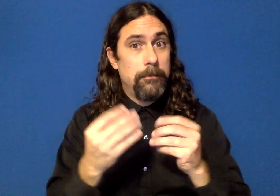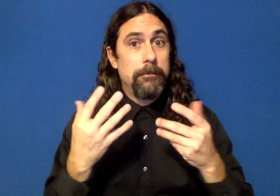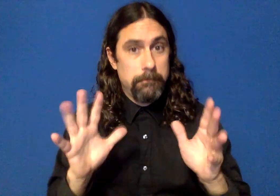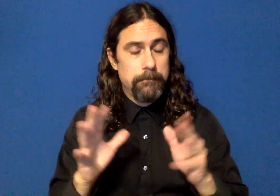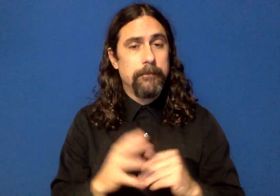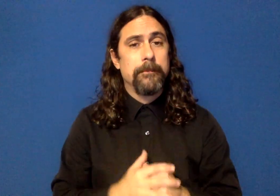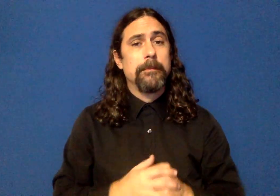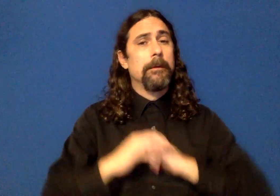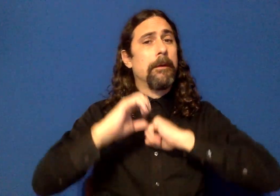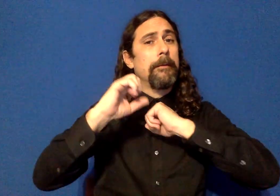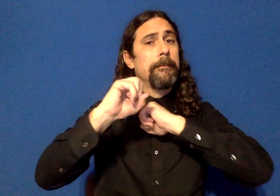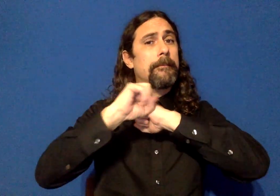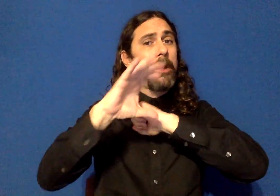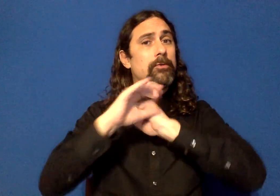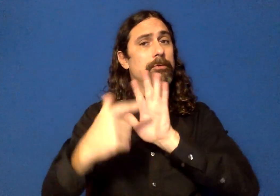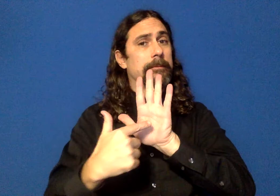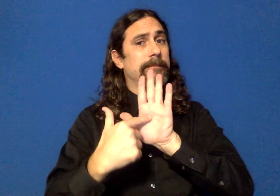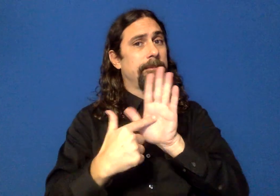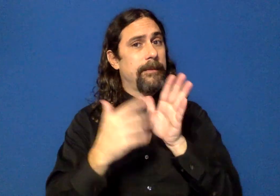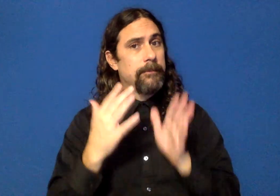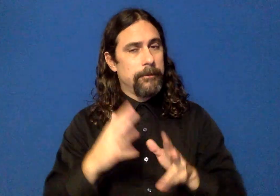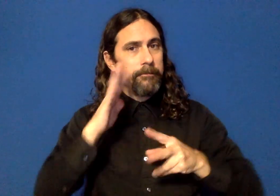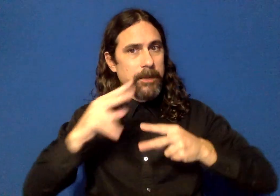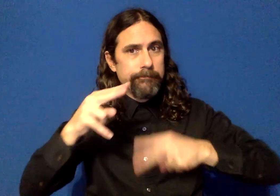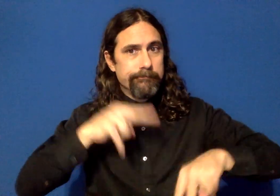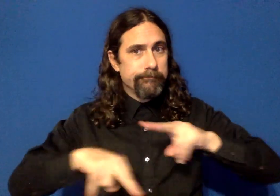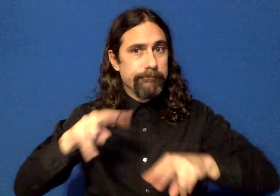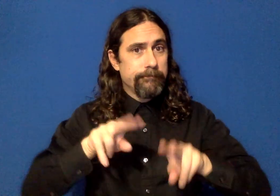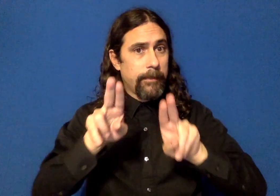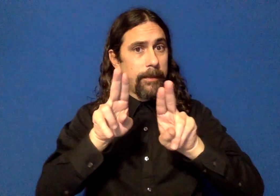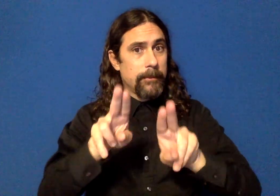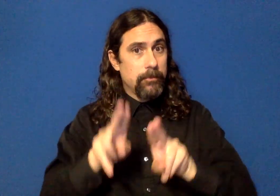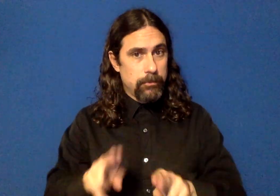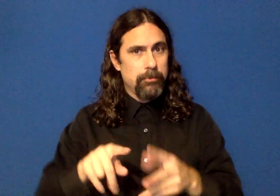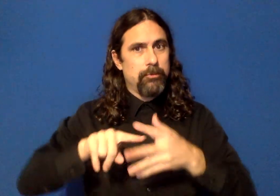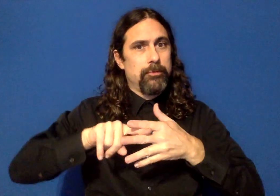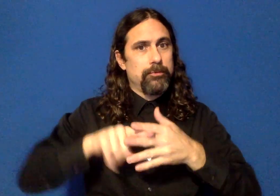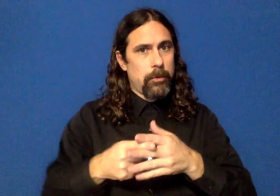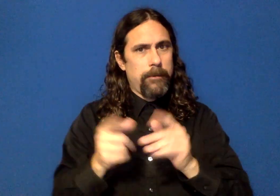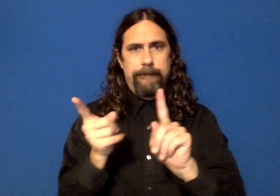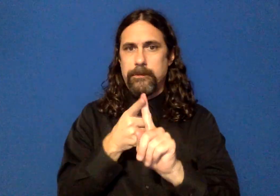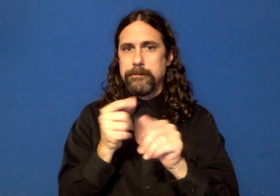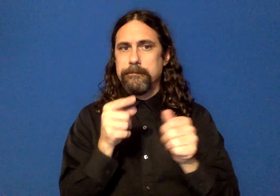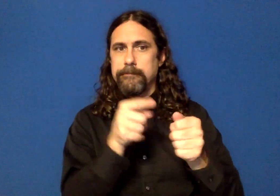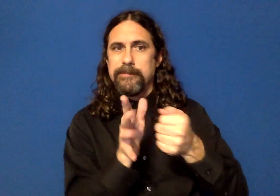Due to the volume of applications we receive, it can take several months or longer